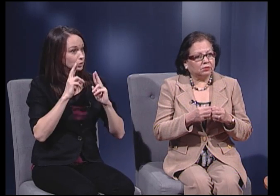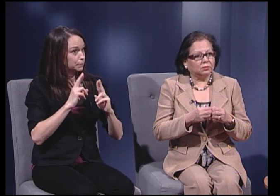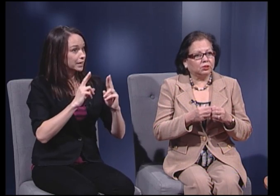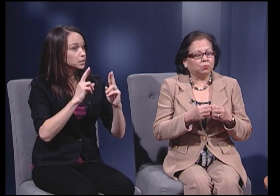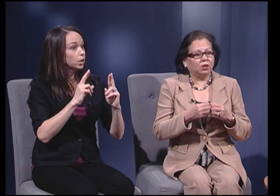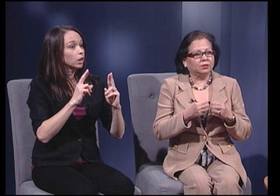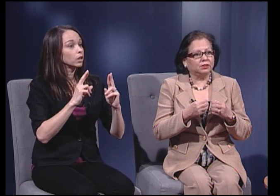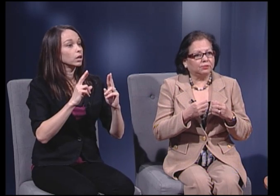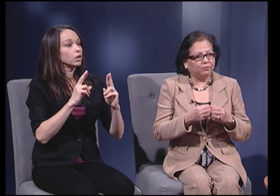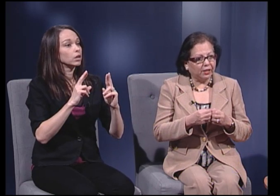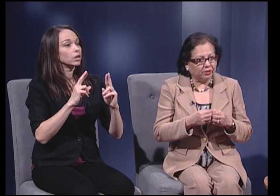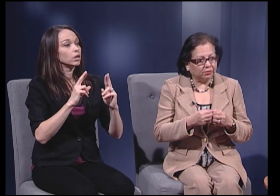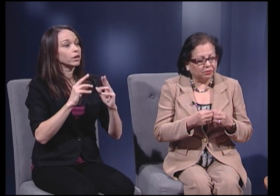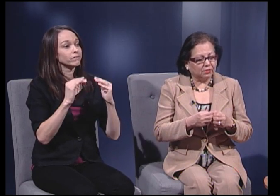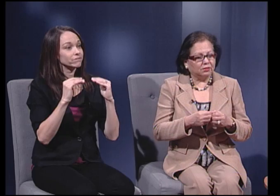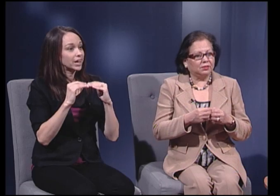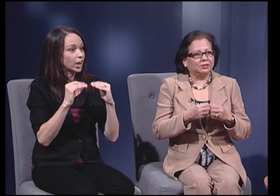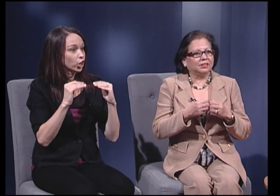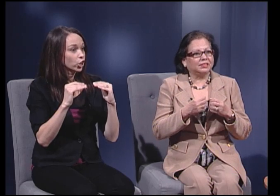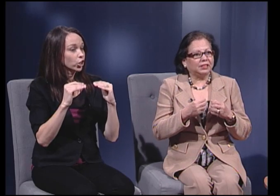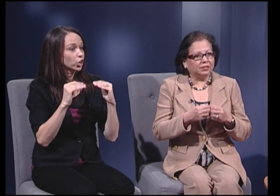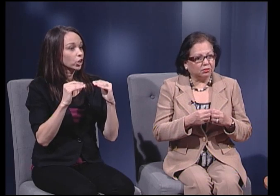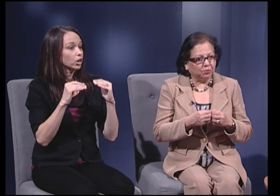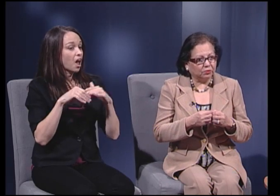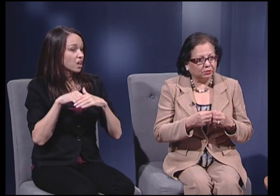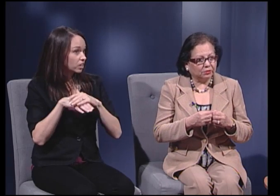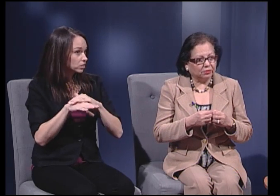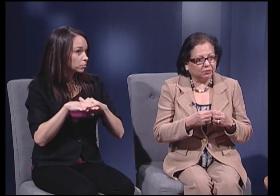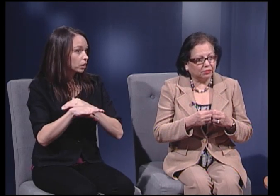that this process is fair, that it's accessible, okay.